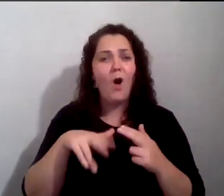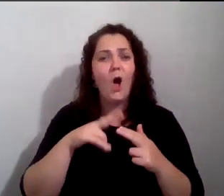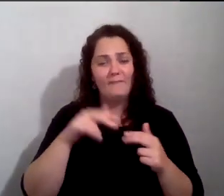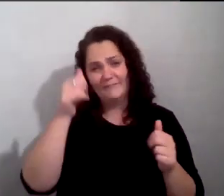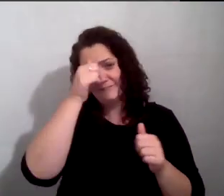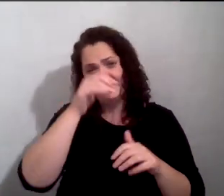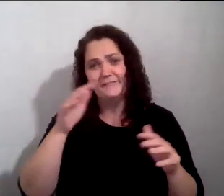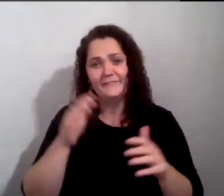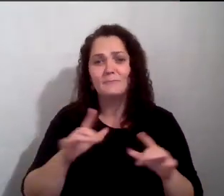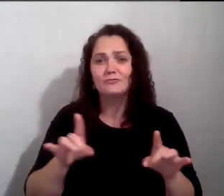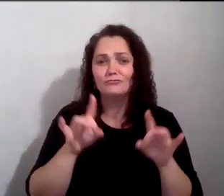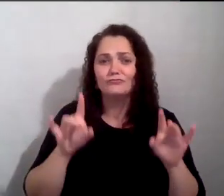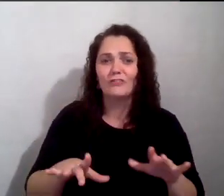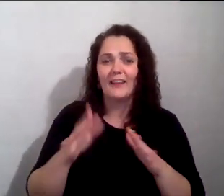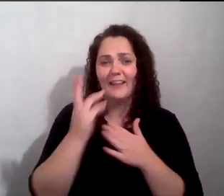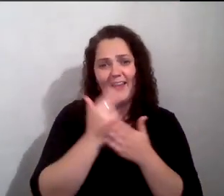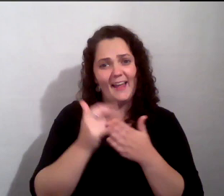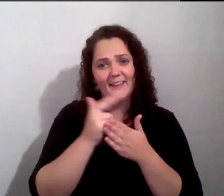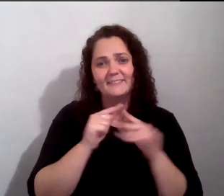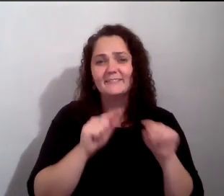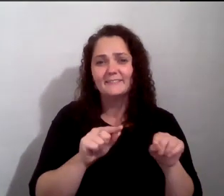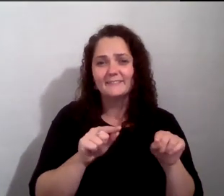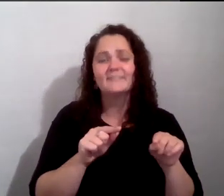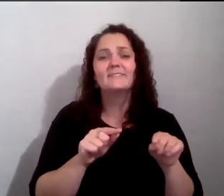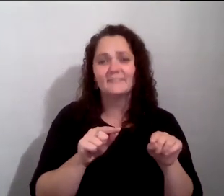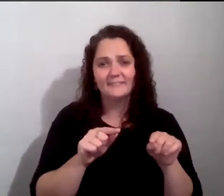these works, but of course that has just recently changed and is an